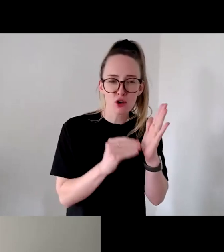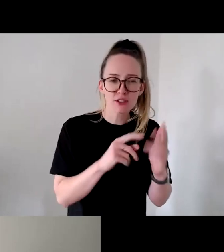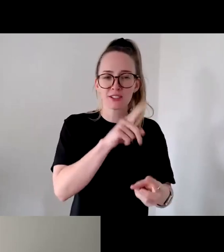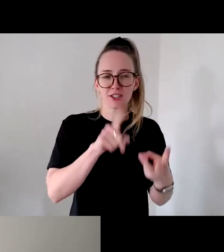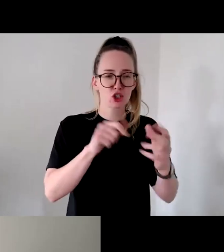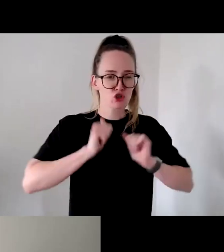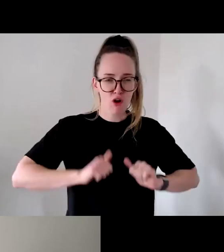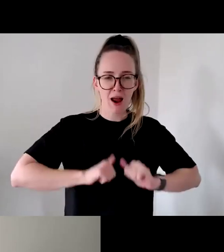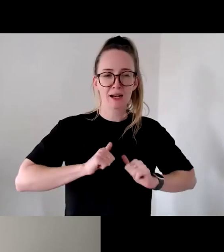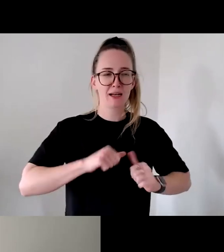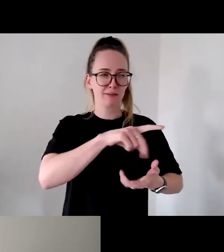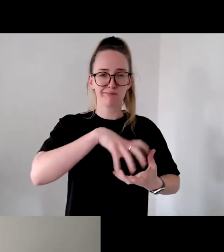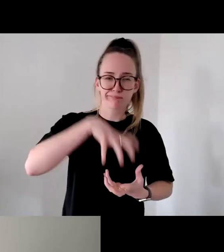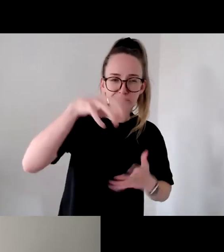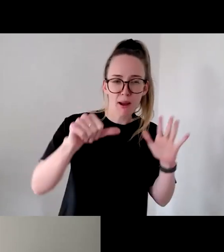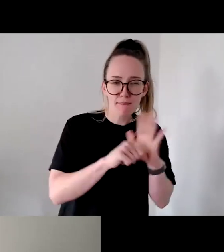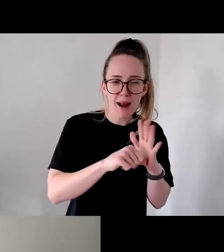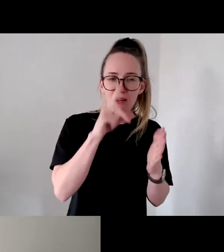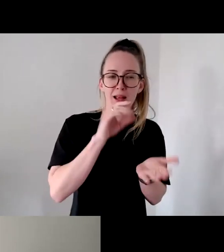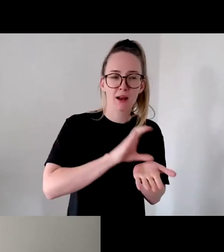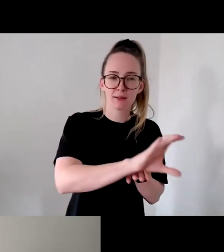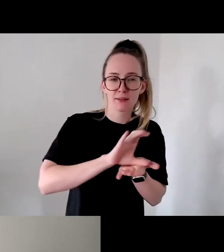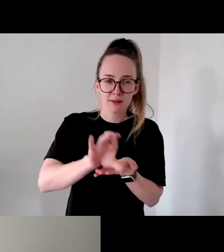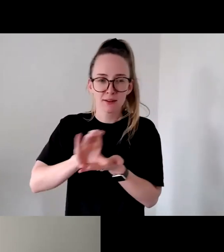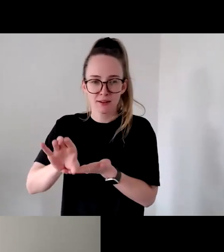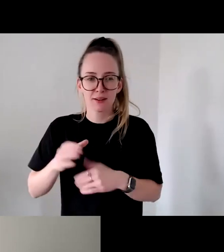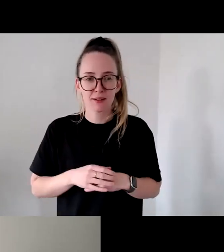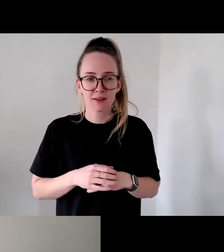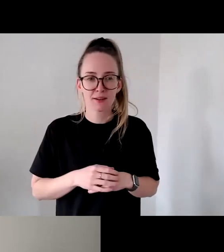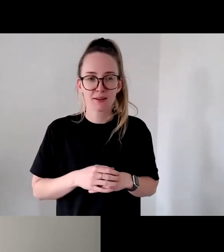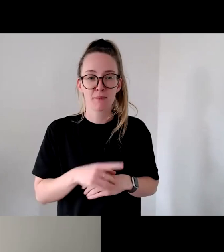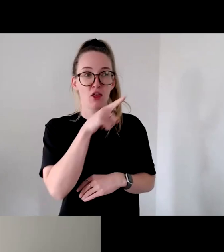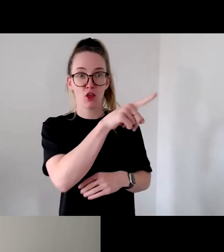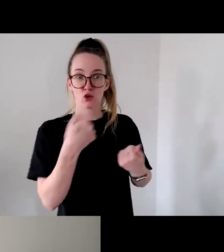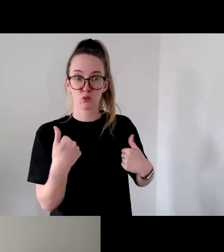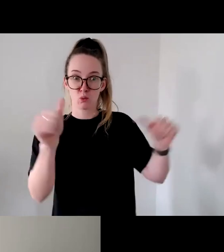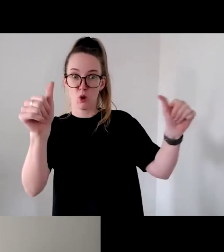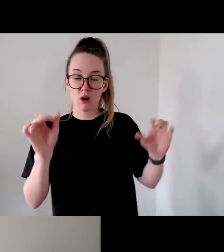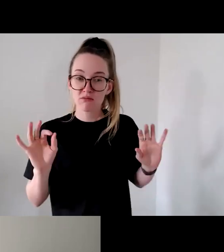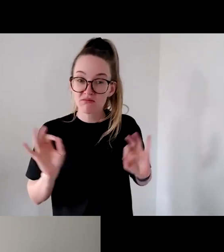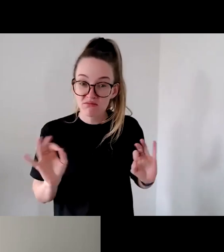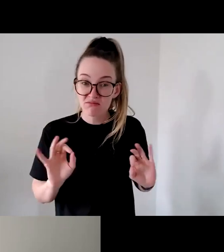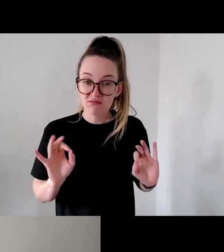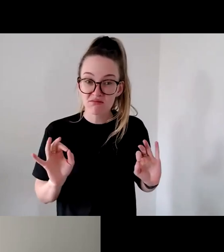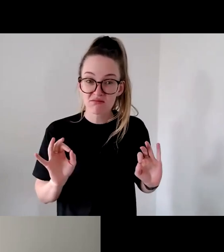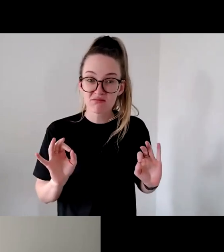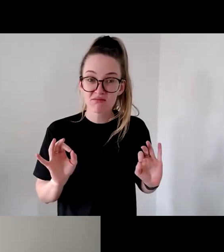into those things. They still hadn't worked, partly because the focus, not intentionally,